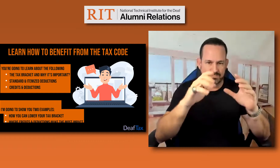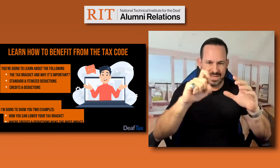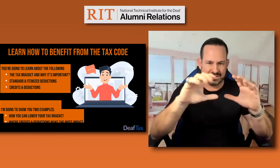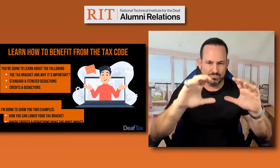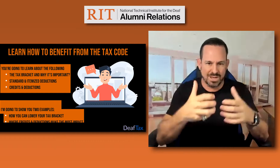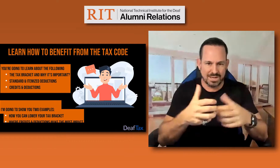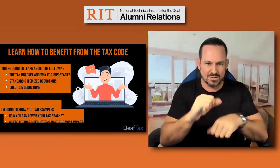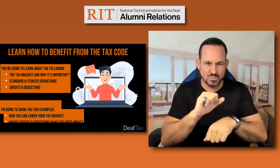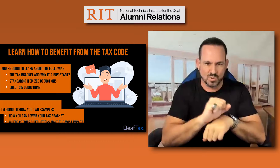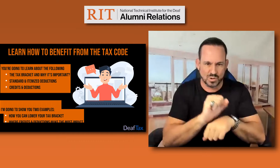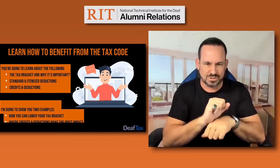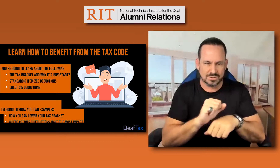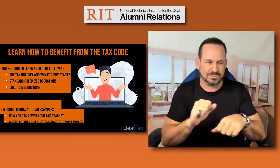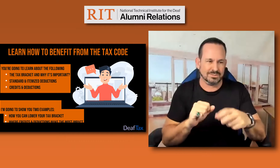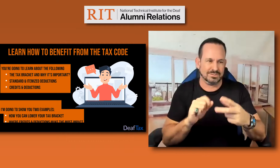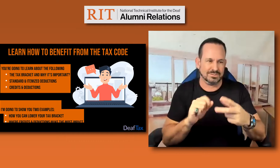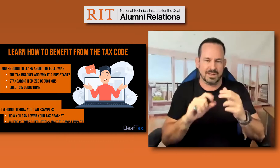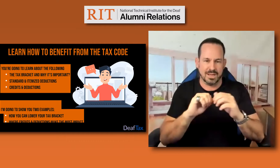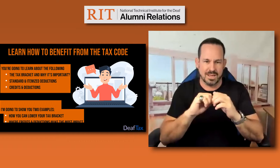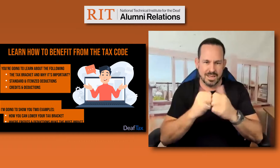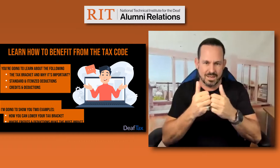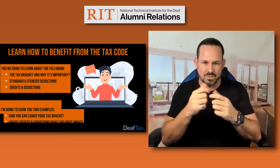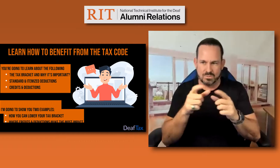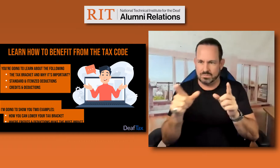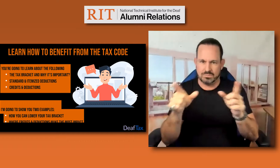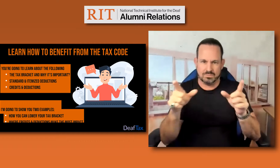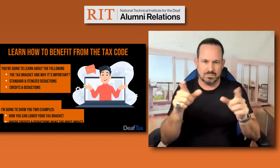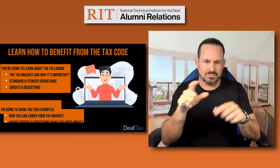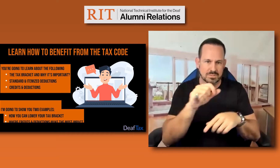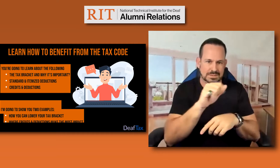you have a clear understanding of how tax brackets work;